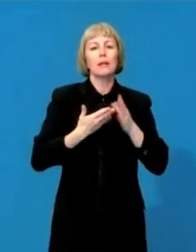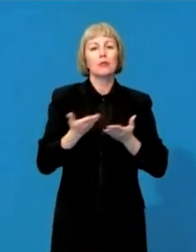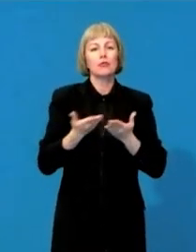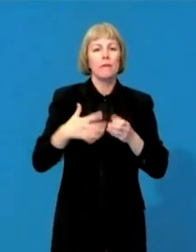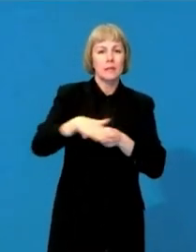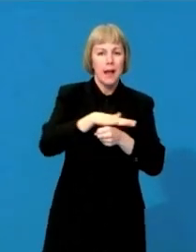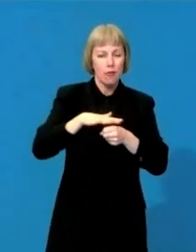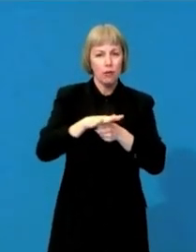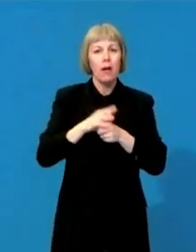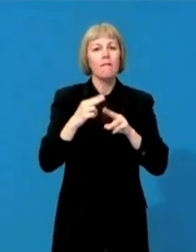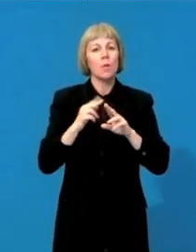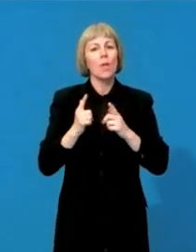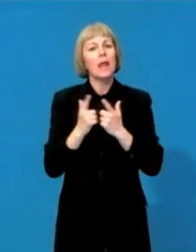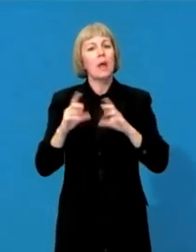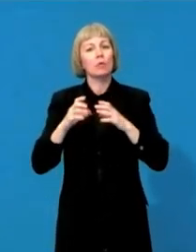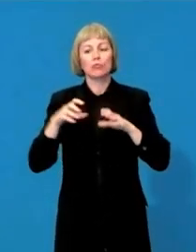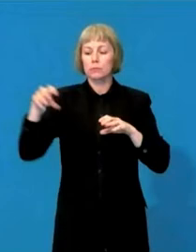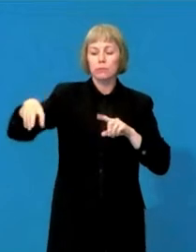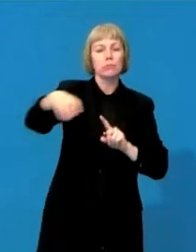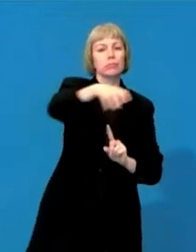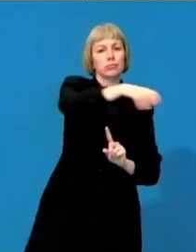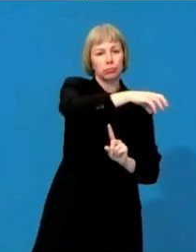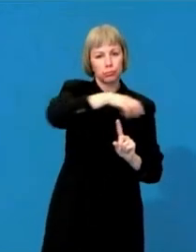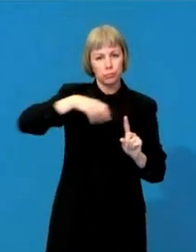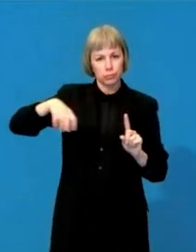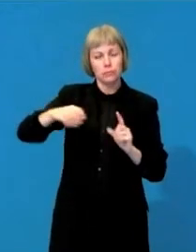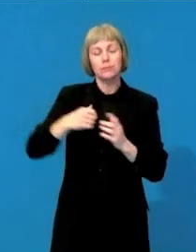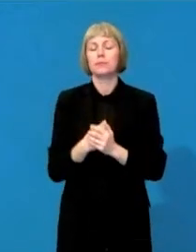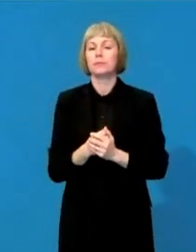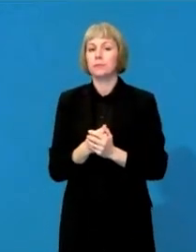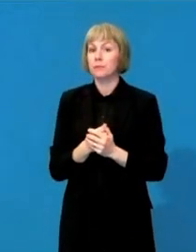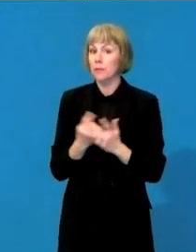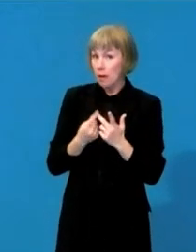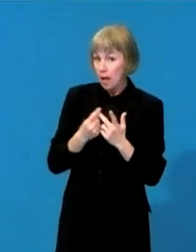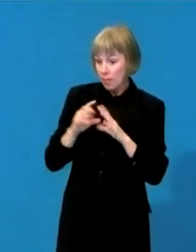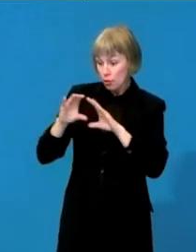And there are also other groups that are outside of what we see in the map